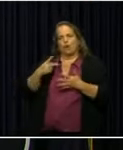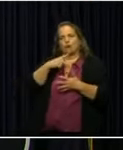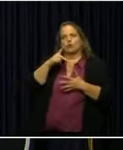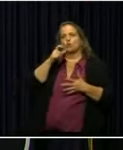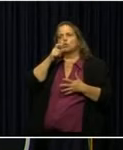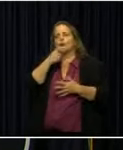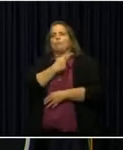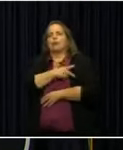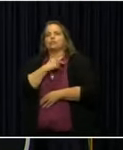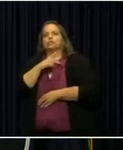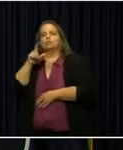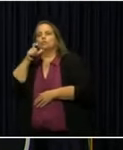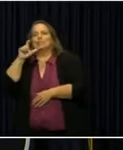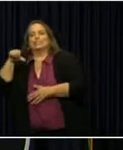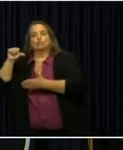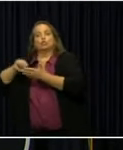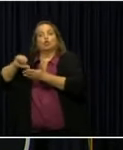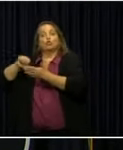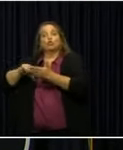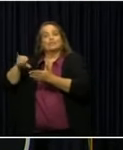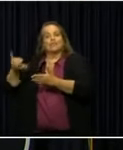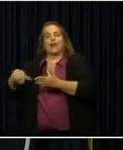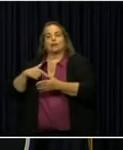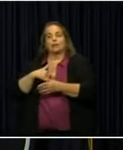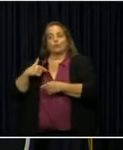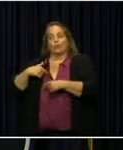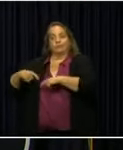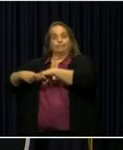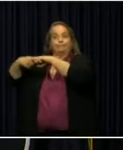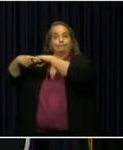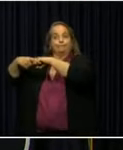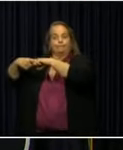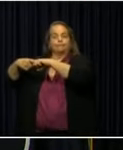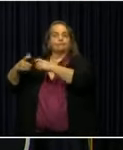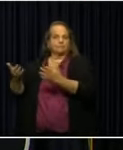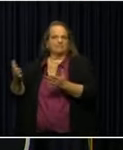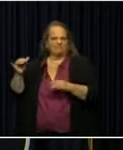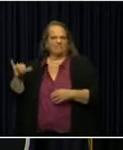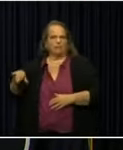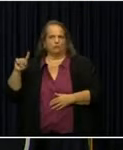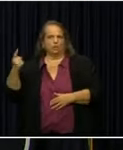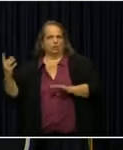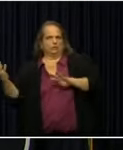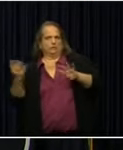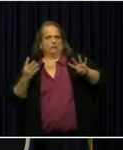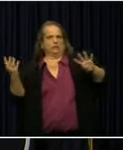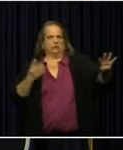BENCHMARKS -- BUT THERE MAY BE A GROUP THAT CAN FOLLOW THE GUIDELINES PRETTY WELL, BUT